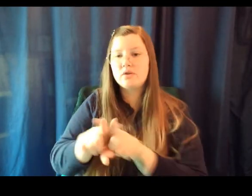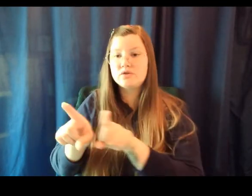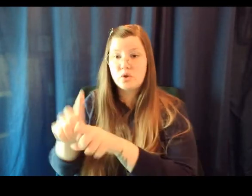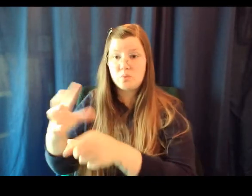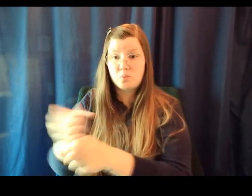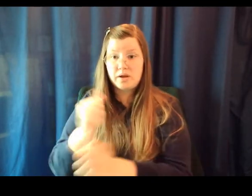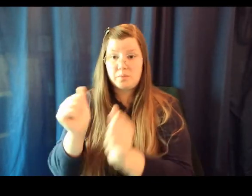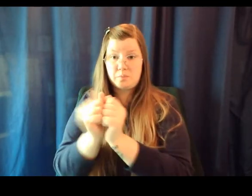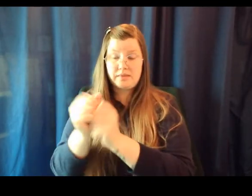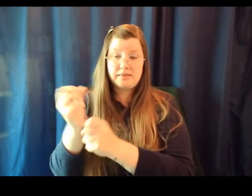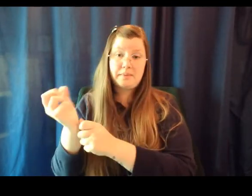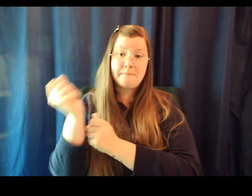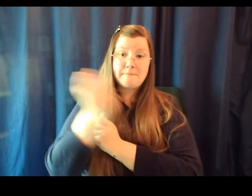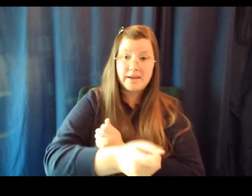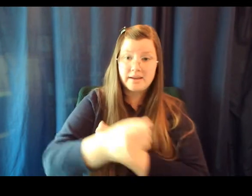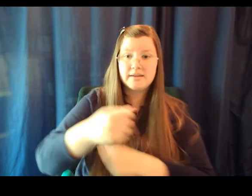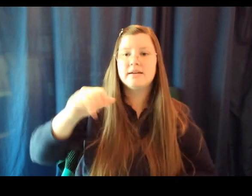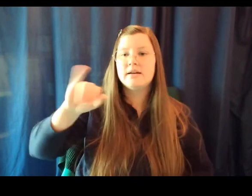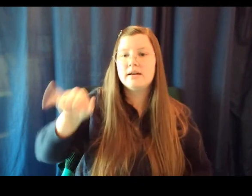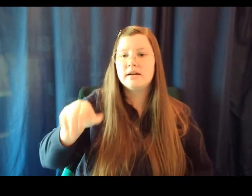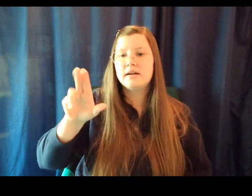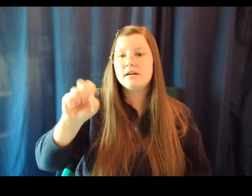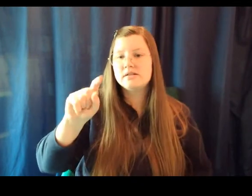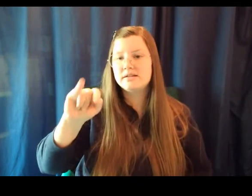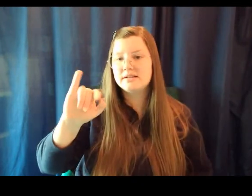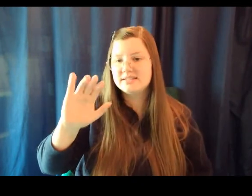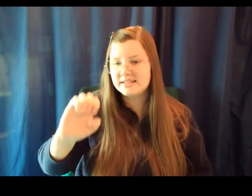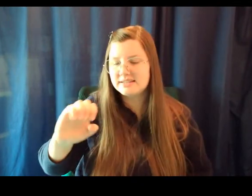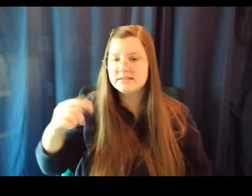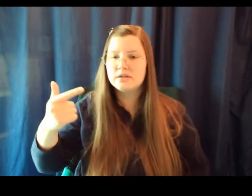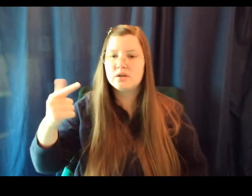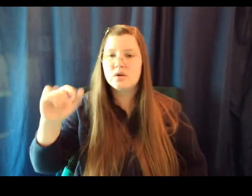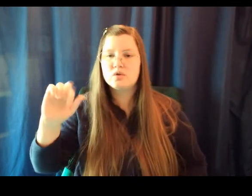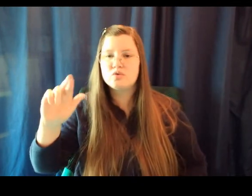and George Kartano EW Wrestling also defeated Meadowdale on Thursday